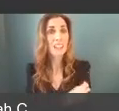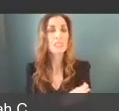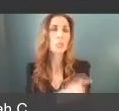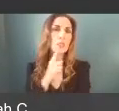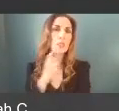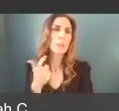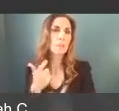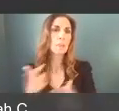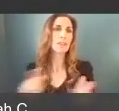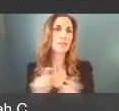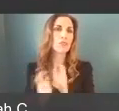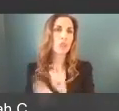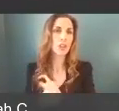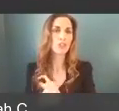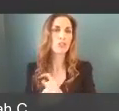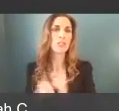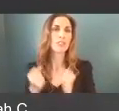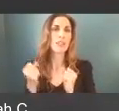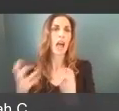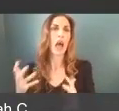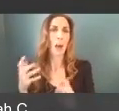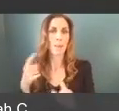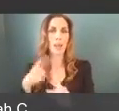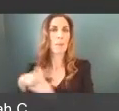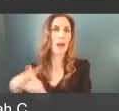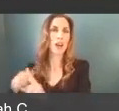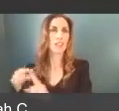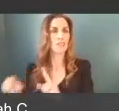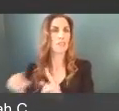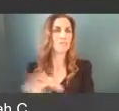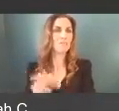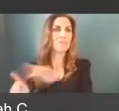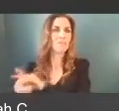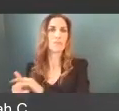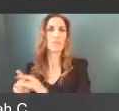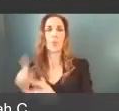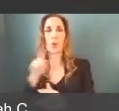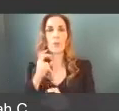in the numbers of cases here. It will be very hard for that virus to be transmitted from